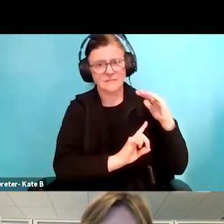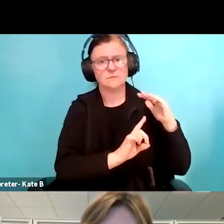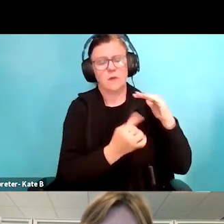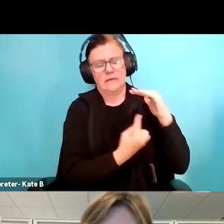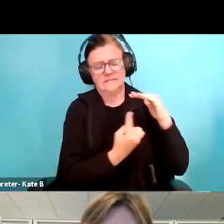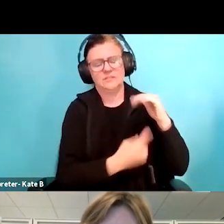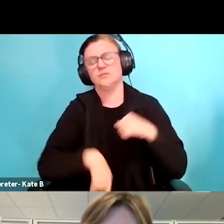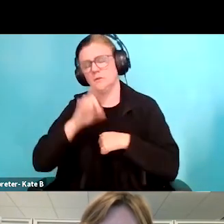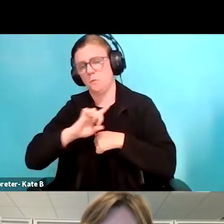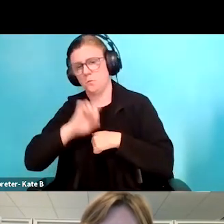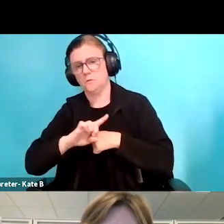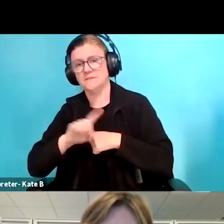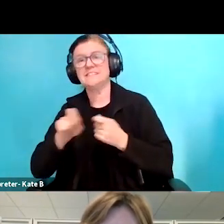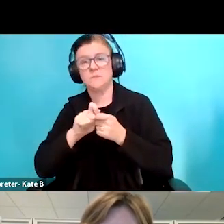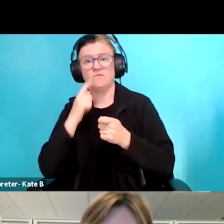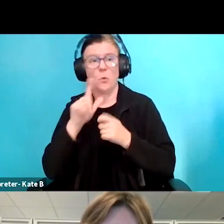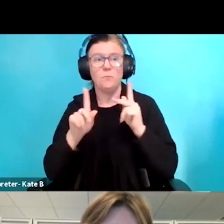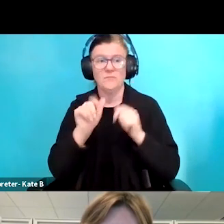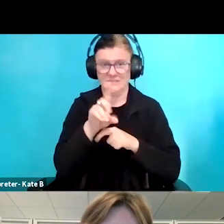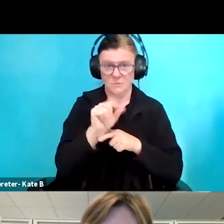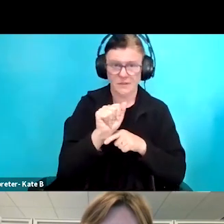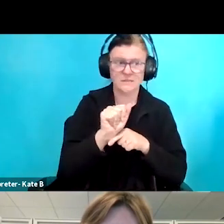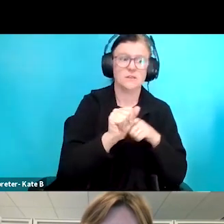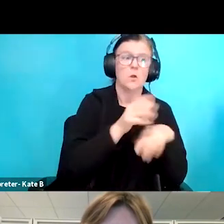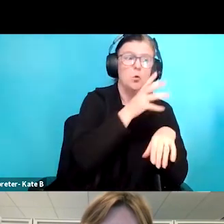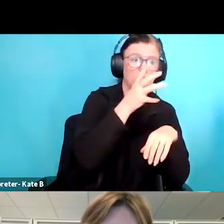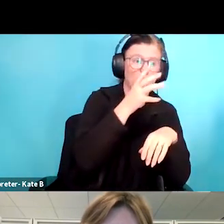in adults with disabilities both in rural areas as well as non-rural areas.